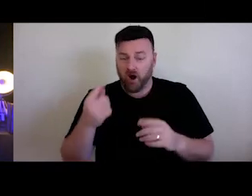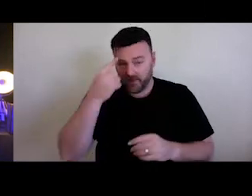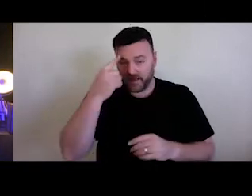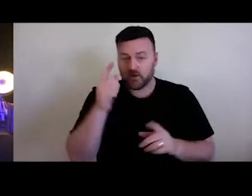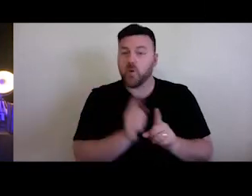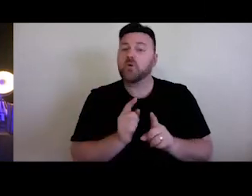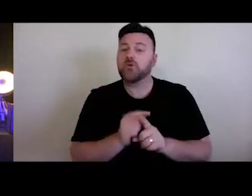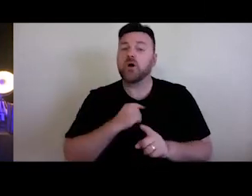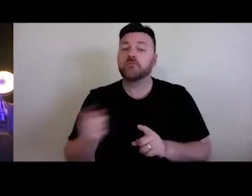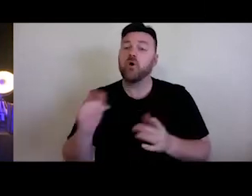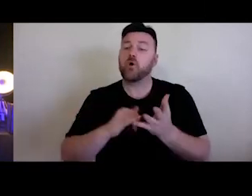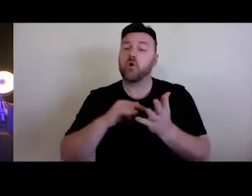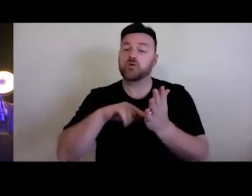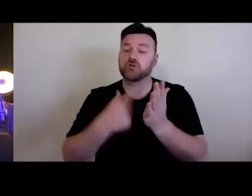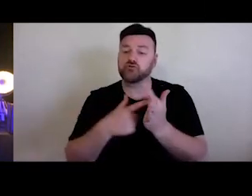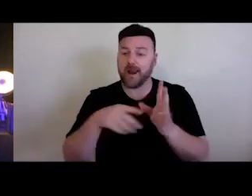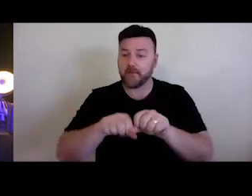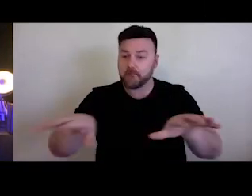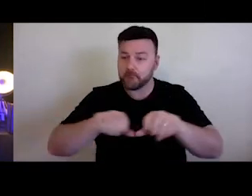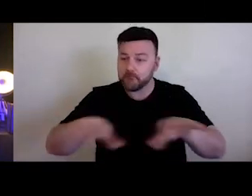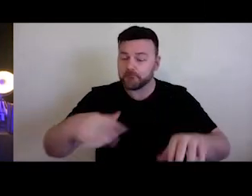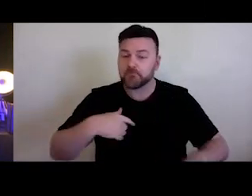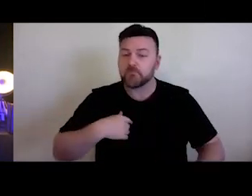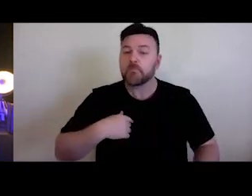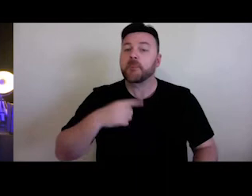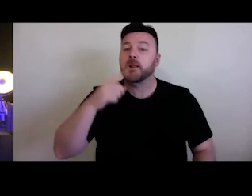streaming as well. One of the things we used to talk about before COVID